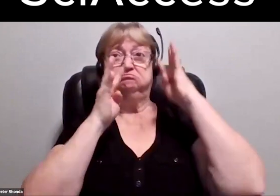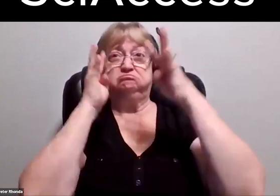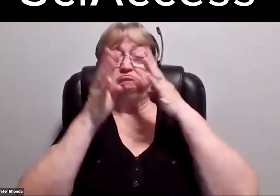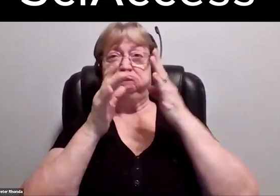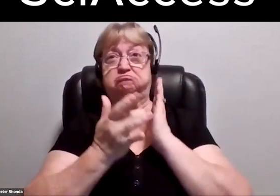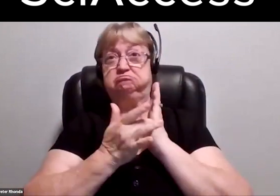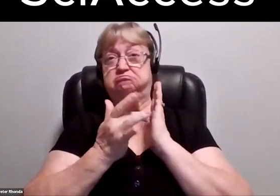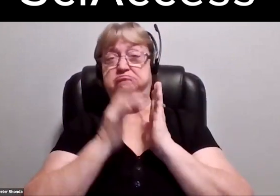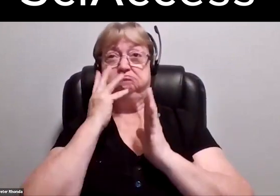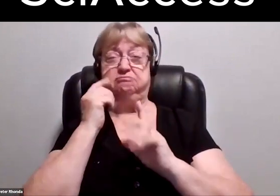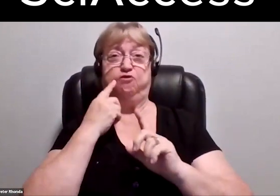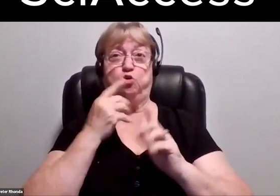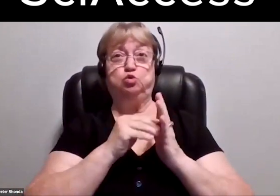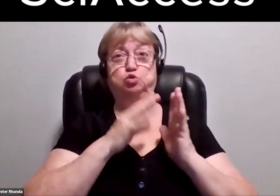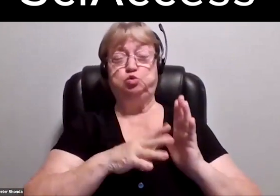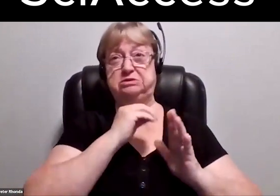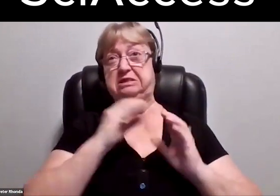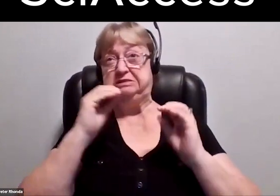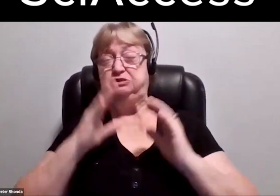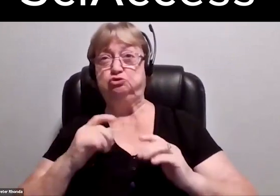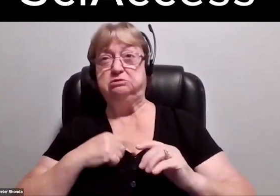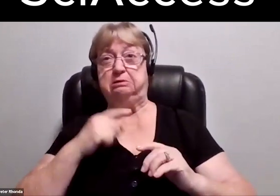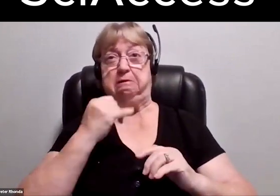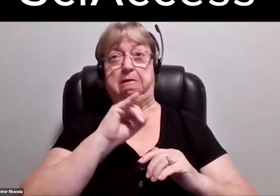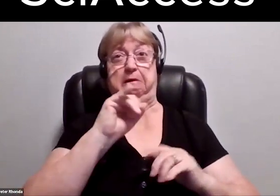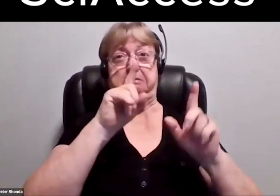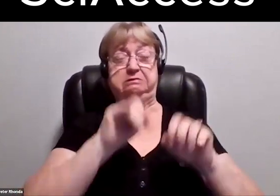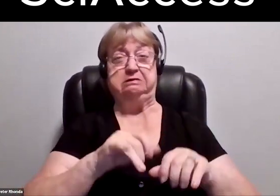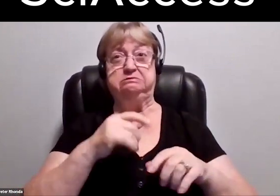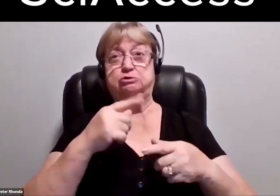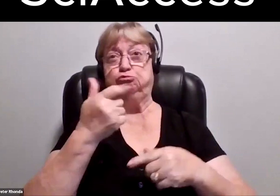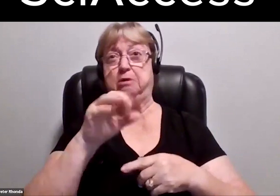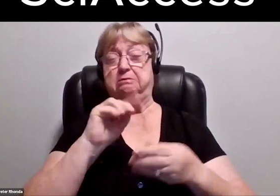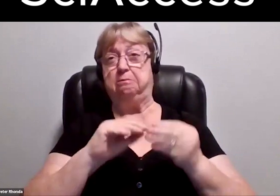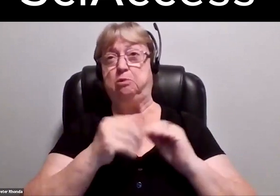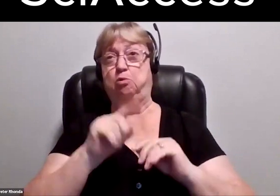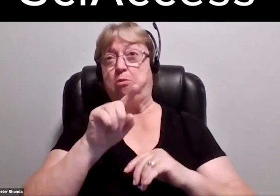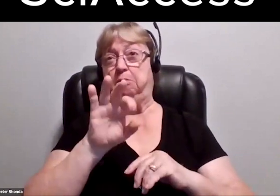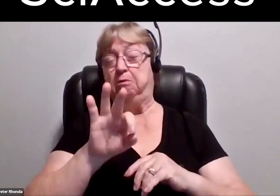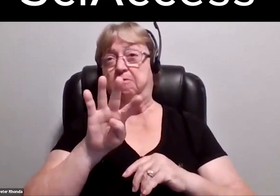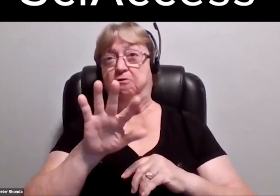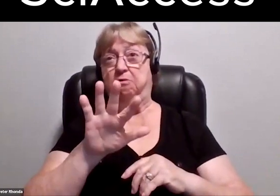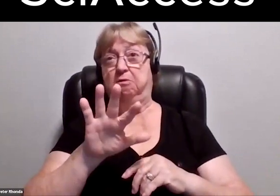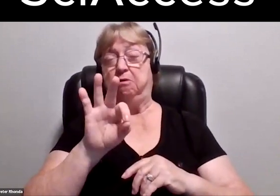ITEST grant number 1949458, and any opinions, findings,